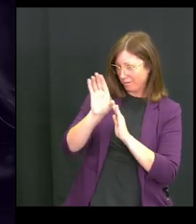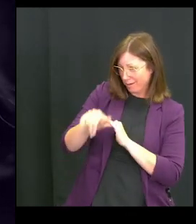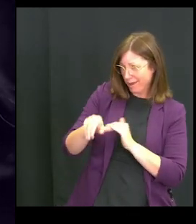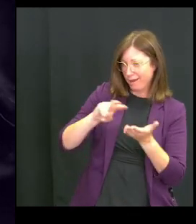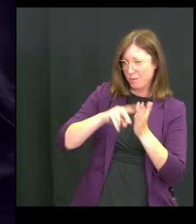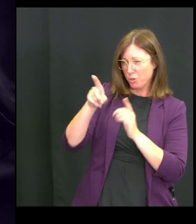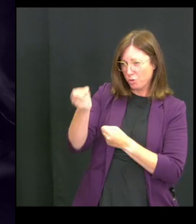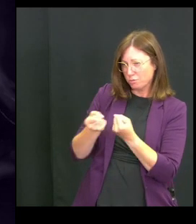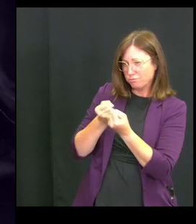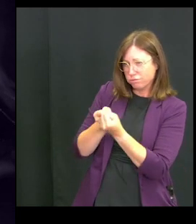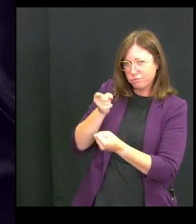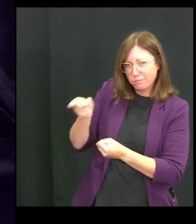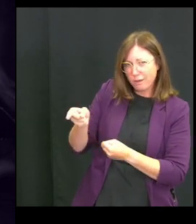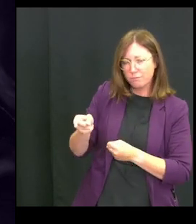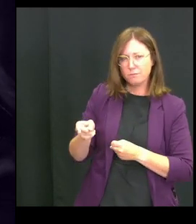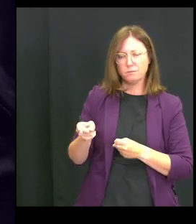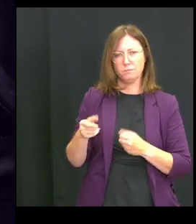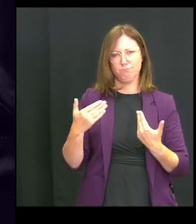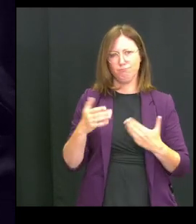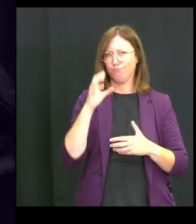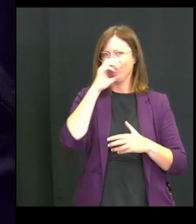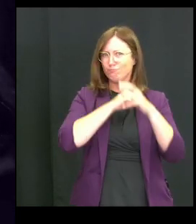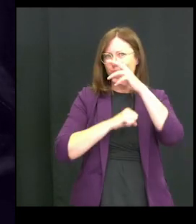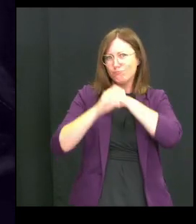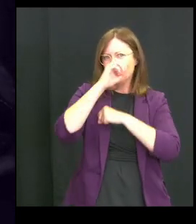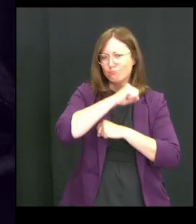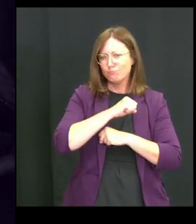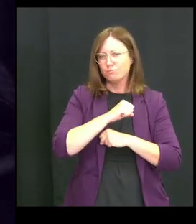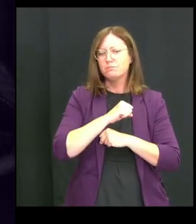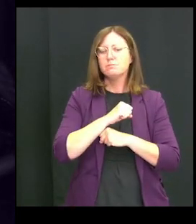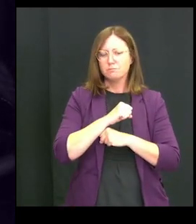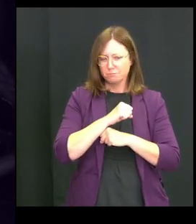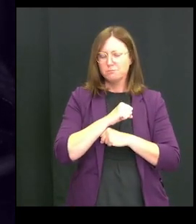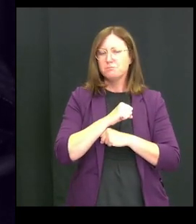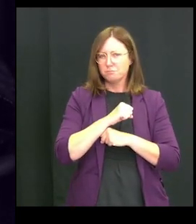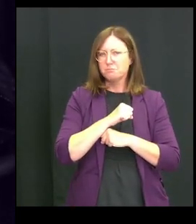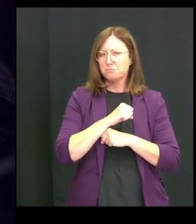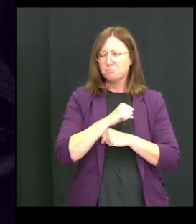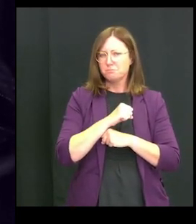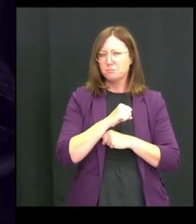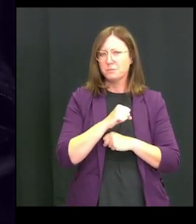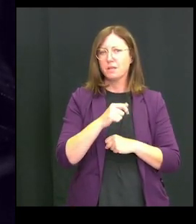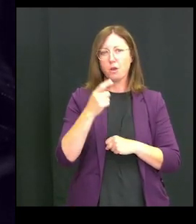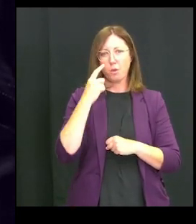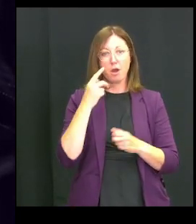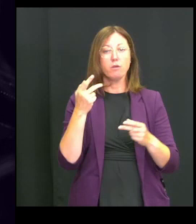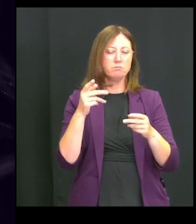These are very large differences, though not nearly as stark as what we've observed in the United States.